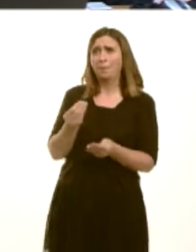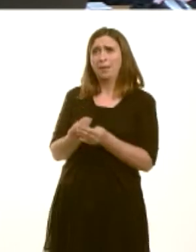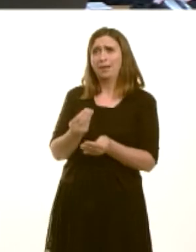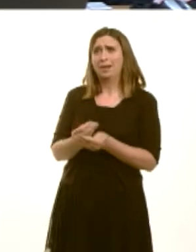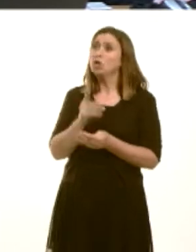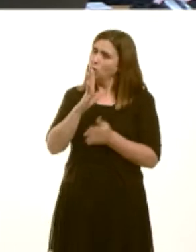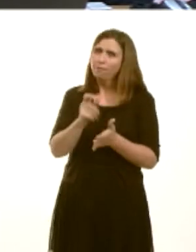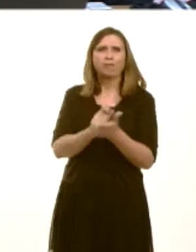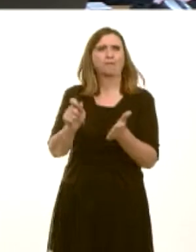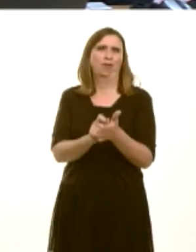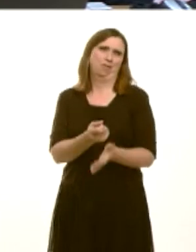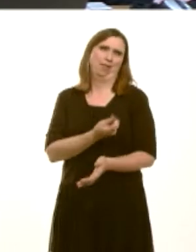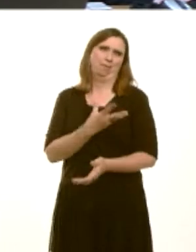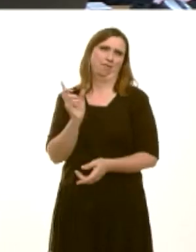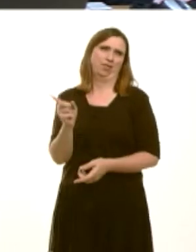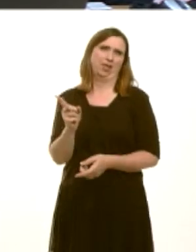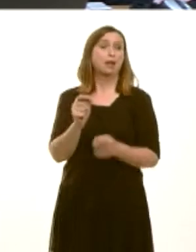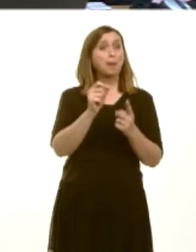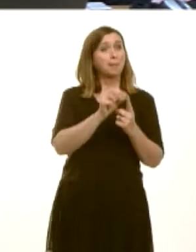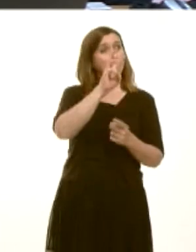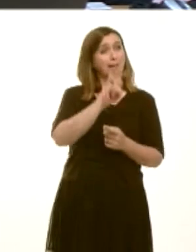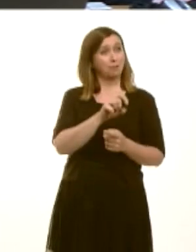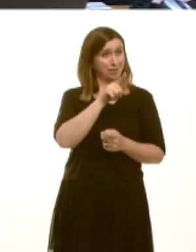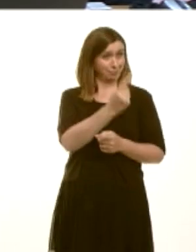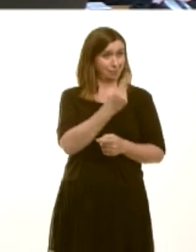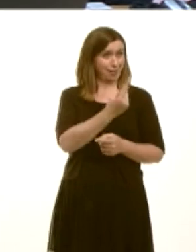Labour. They know that the leader of Plaid Cymru has said that she will not support a